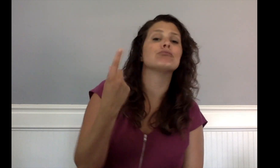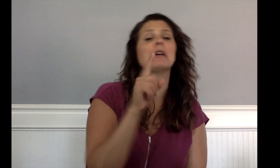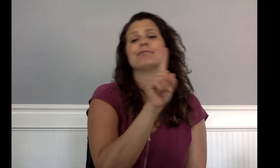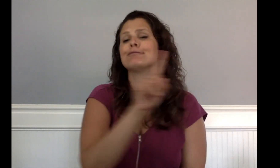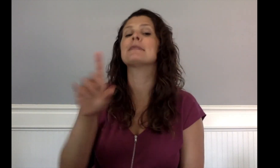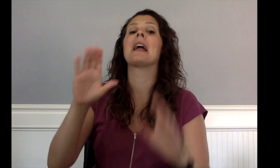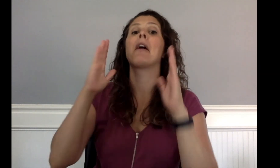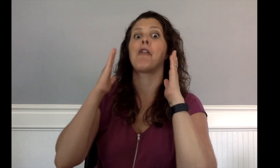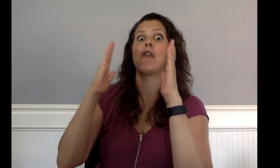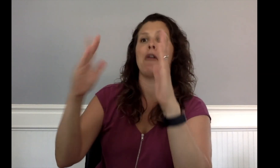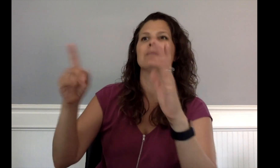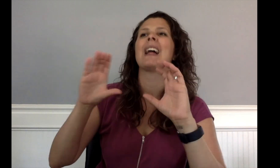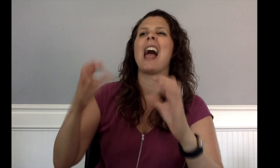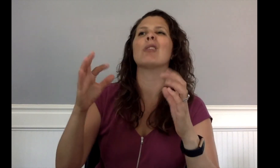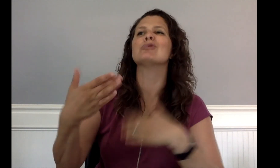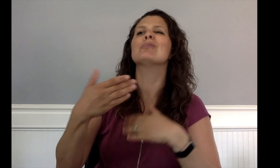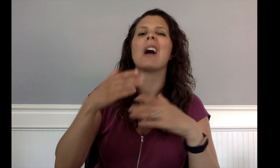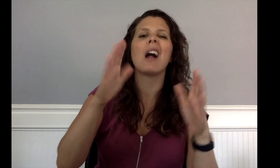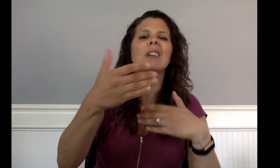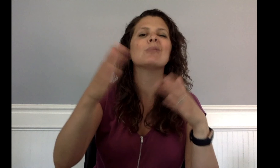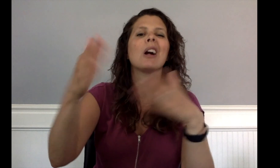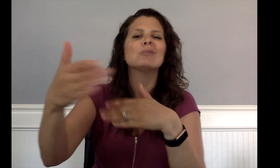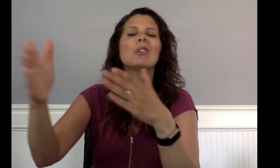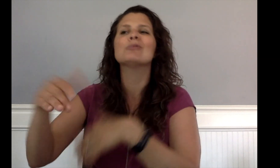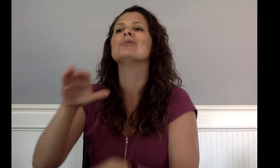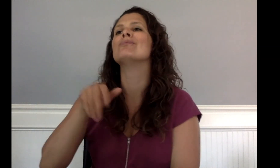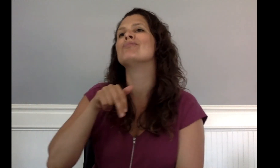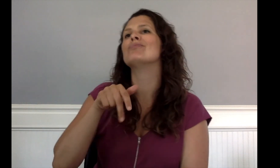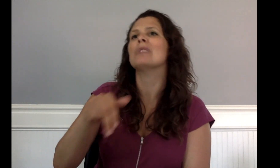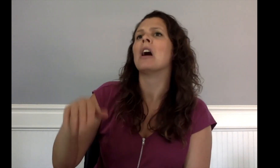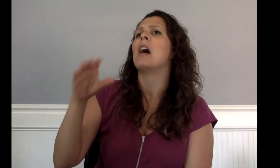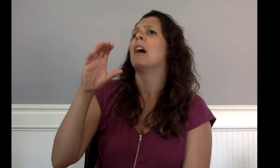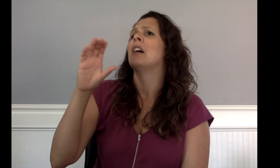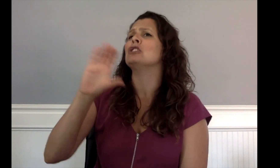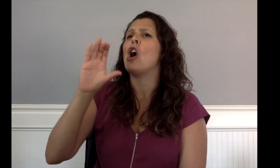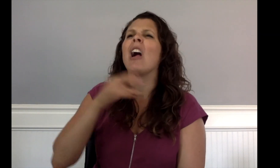Frog turned into a hall lined with classrooms.